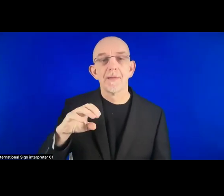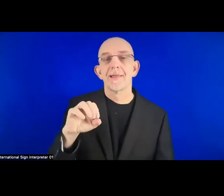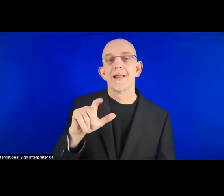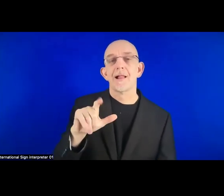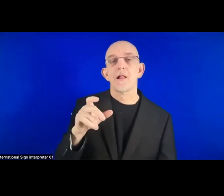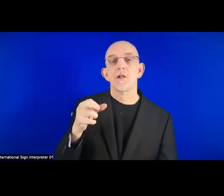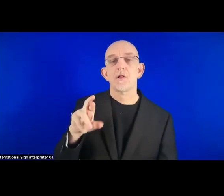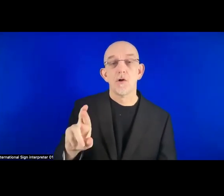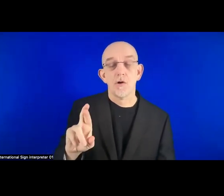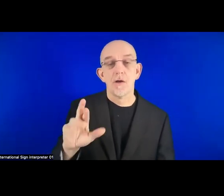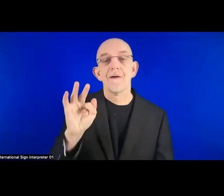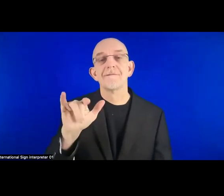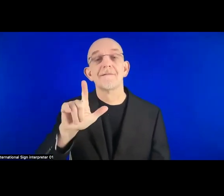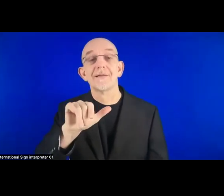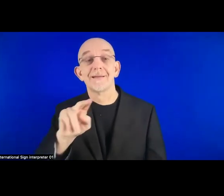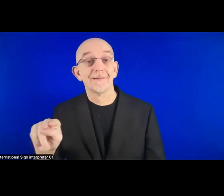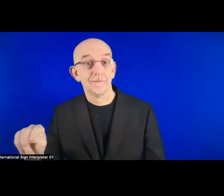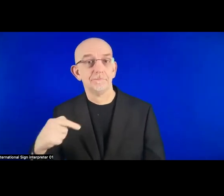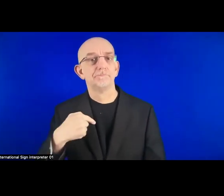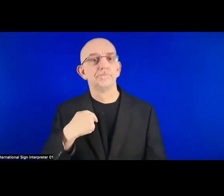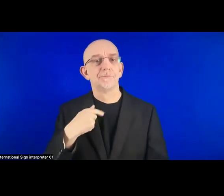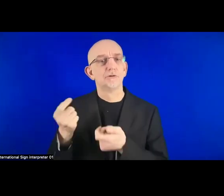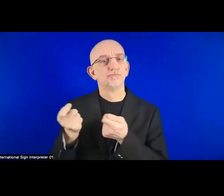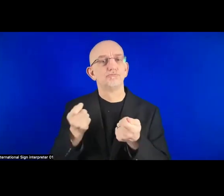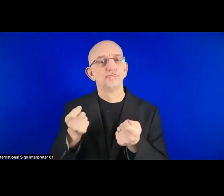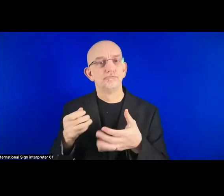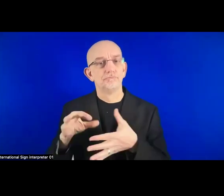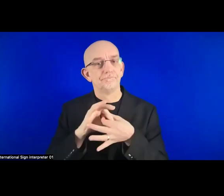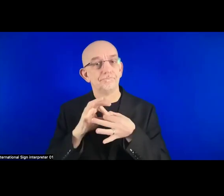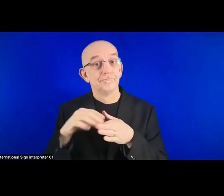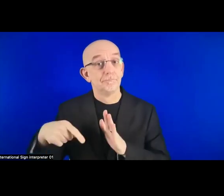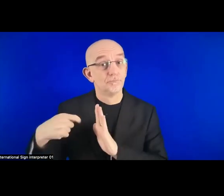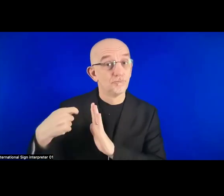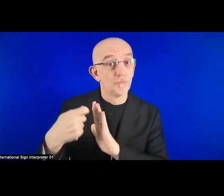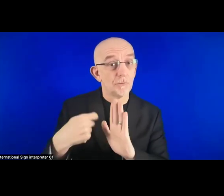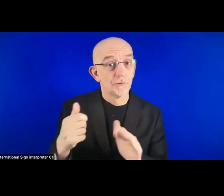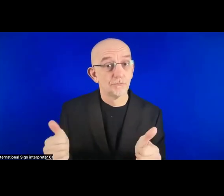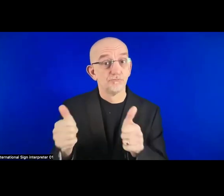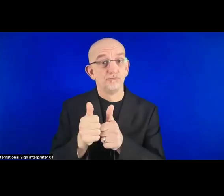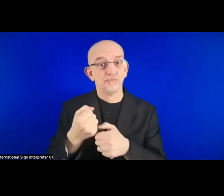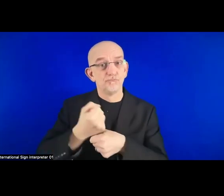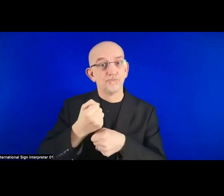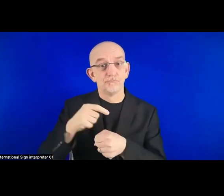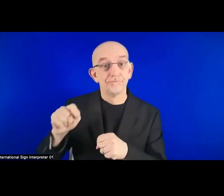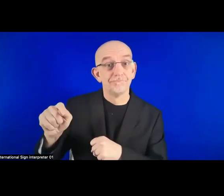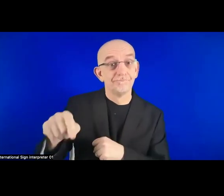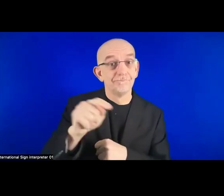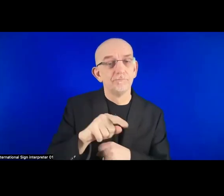PREPARED project and together with my colleagues, I am going to share some information about this second call. So for those of you who are new to the project,